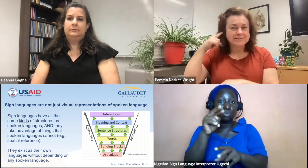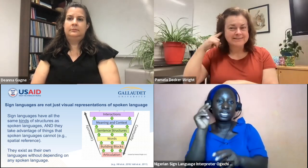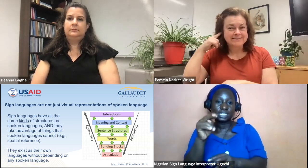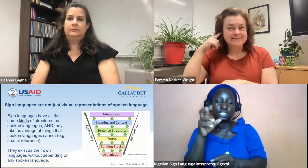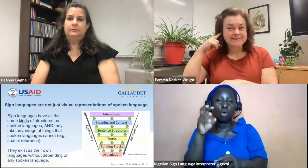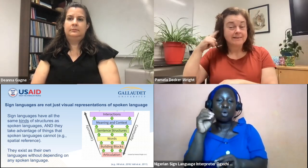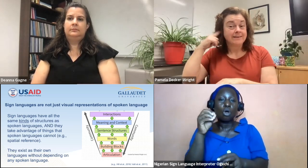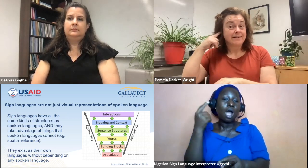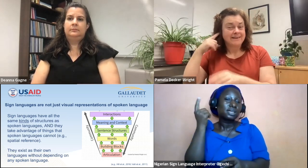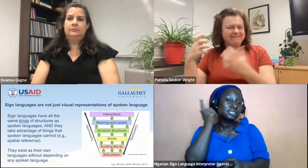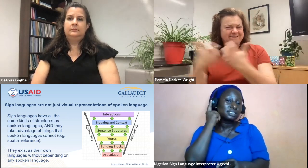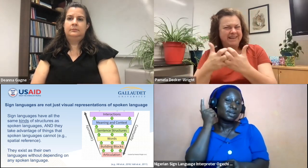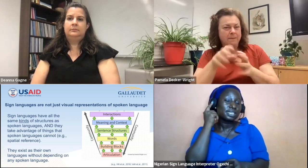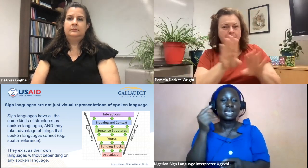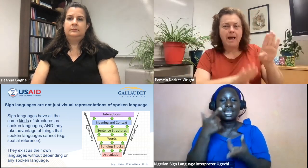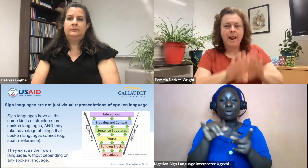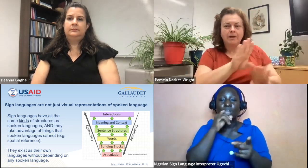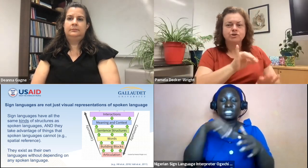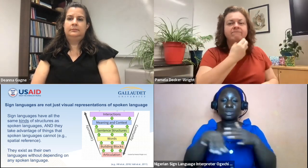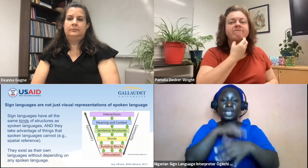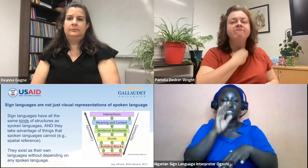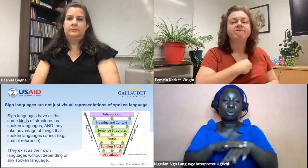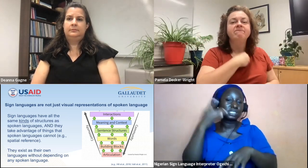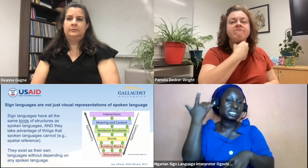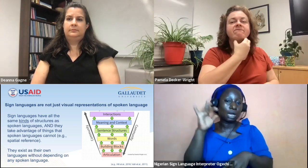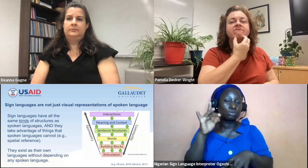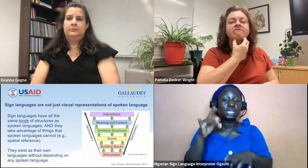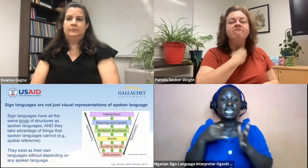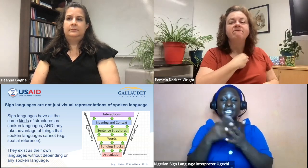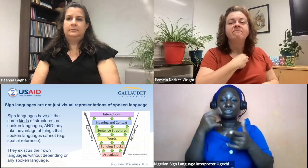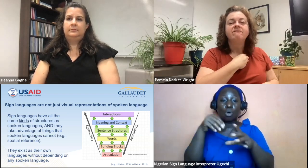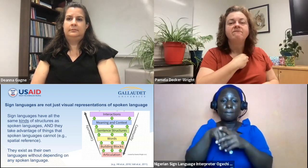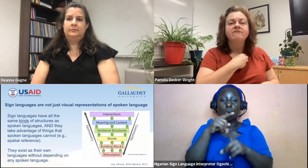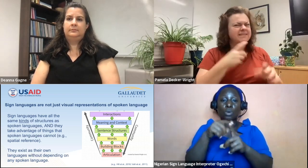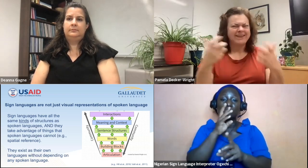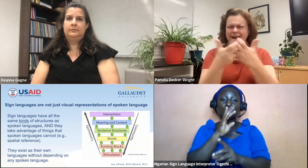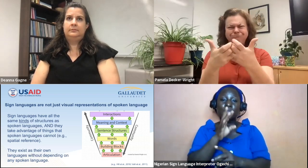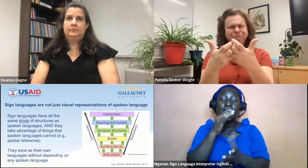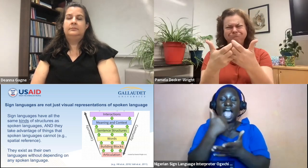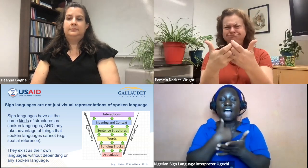of sound. It's auditory. and that fits the use. the vocal production.